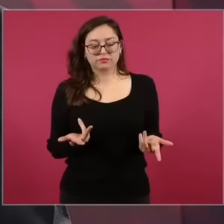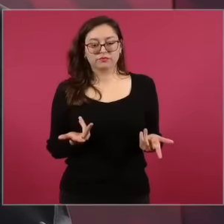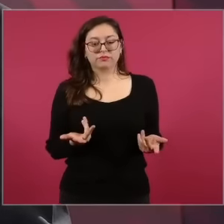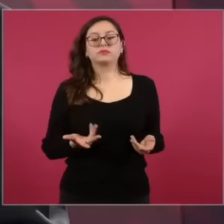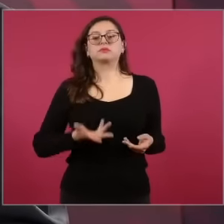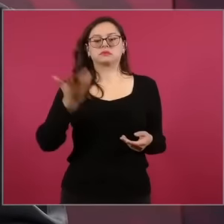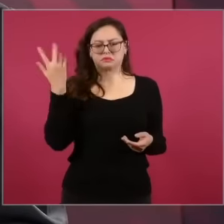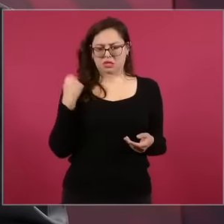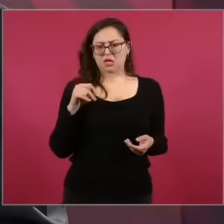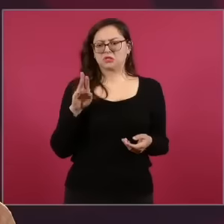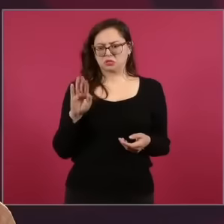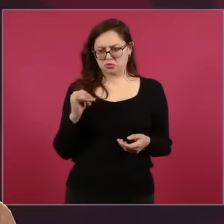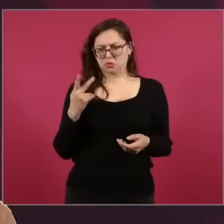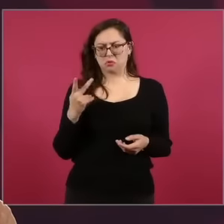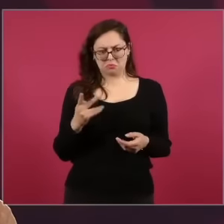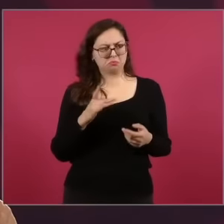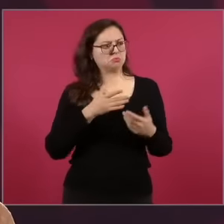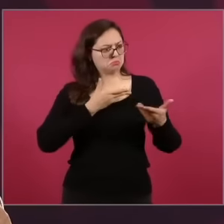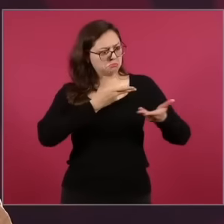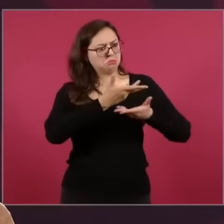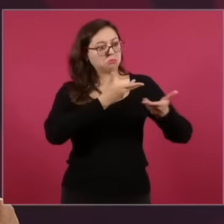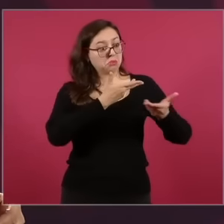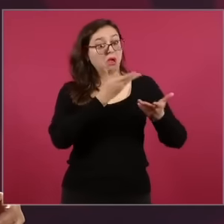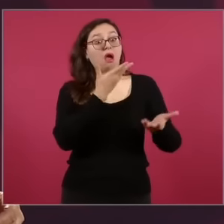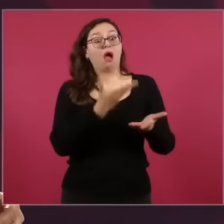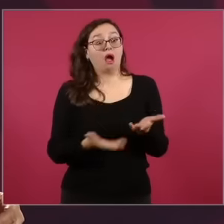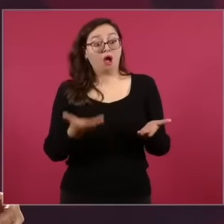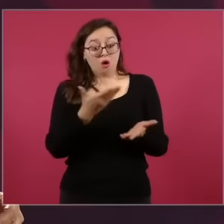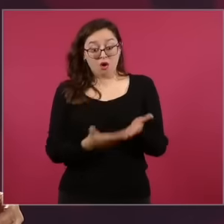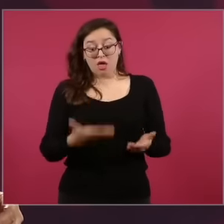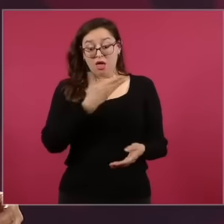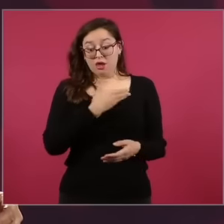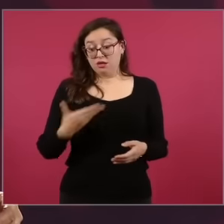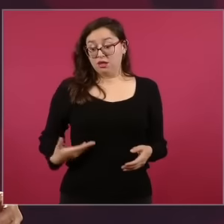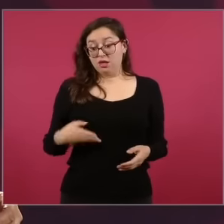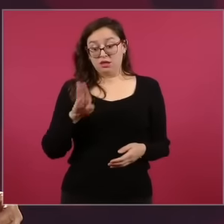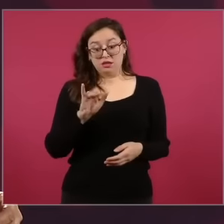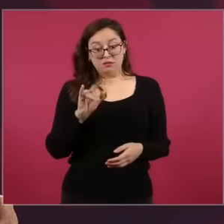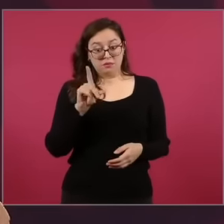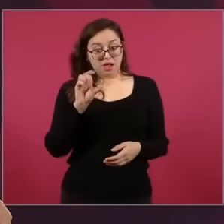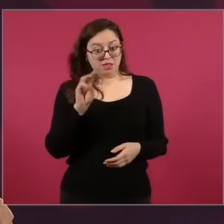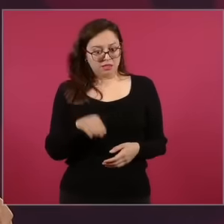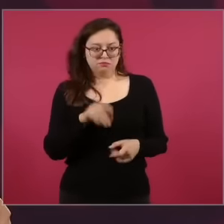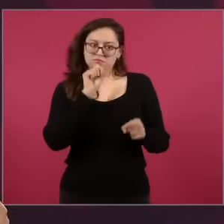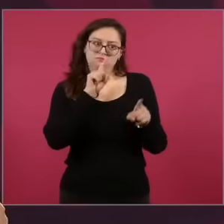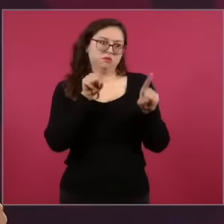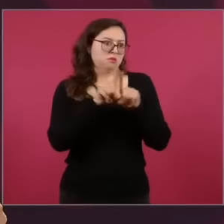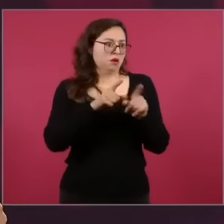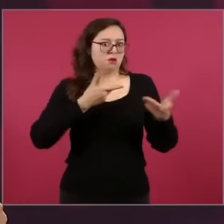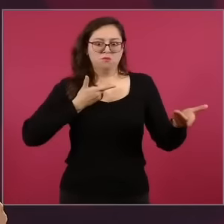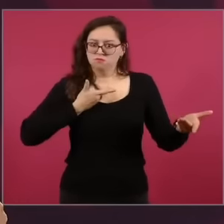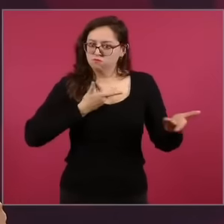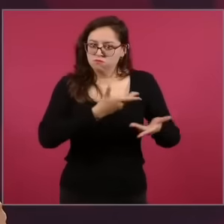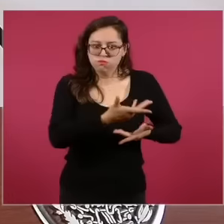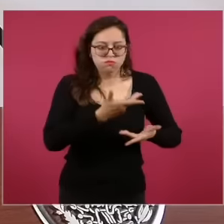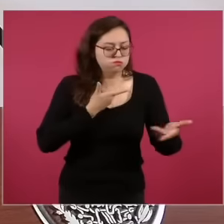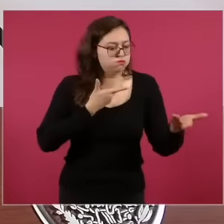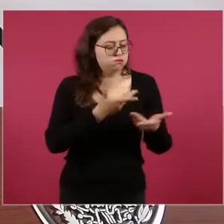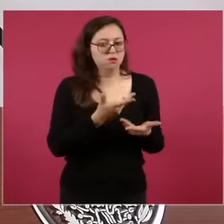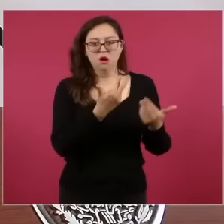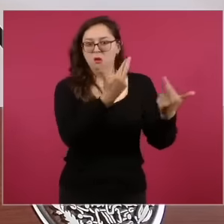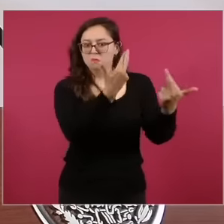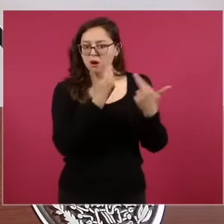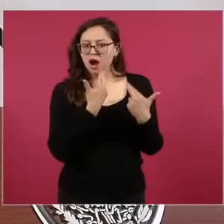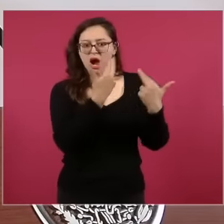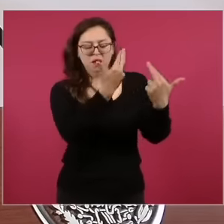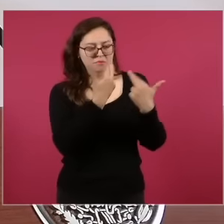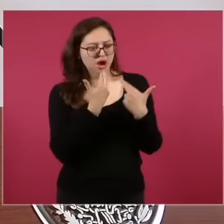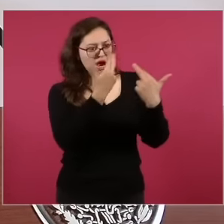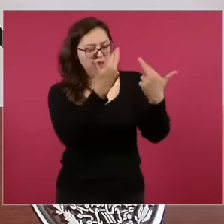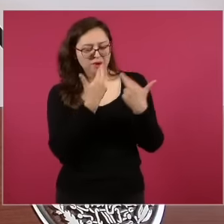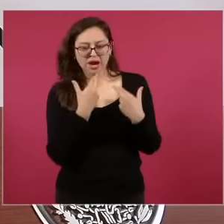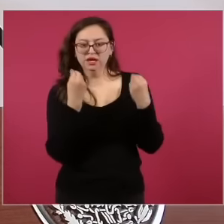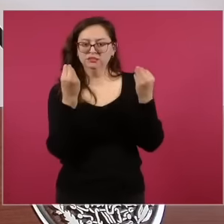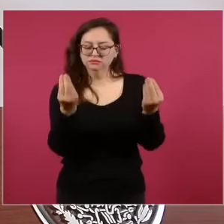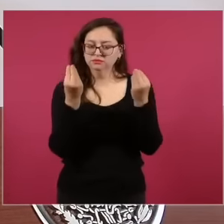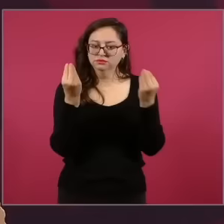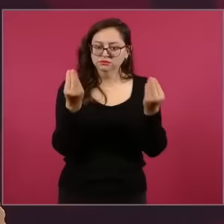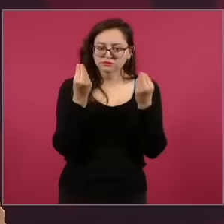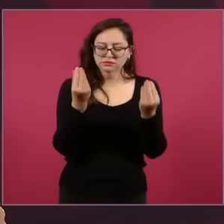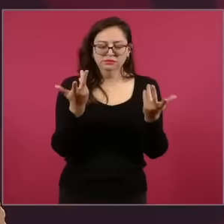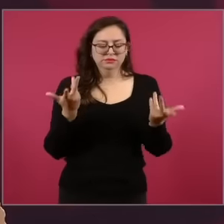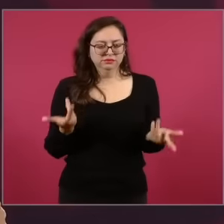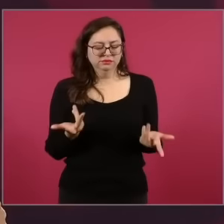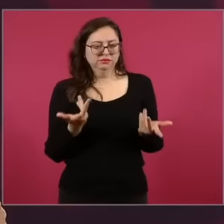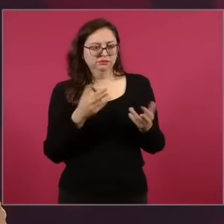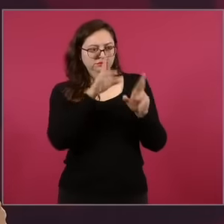and we have achieved it with President Biden who has also been very respectful she is an